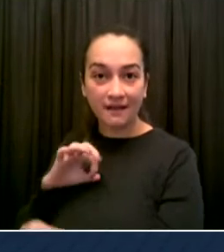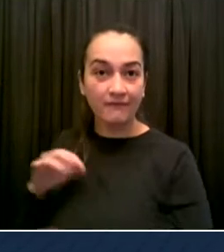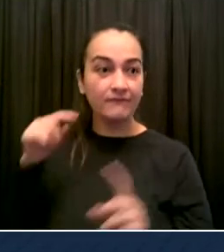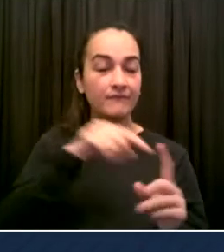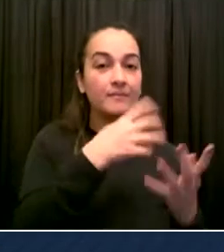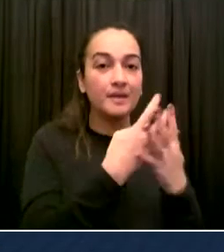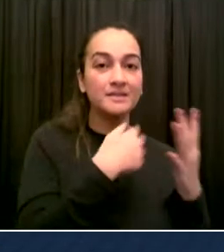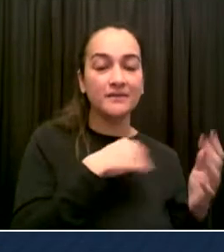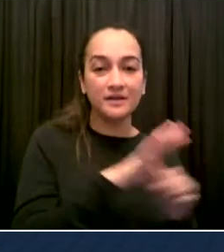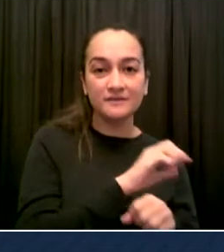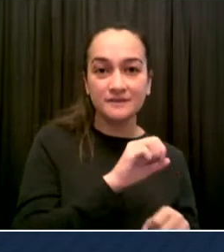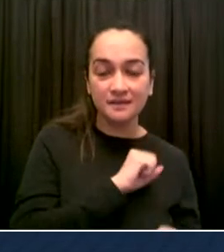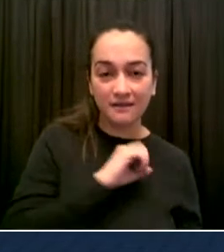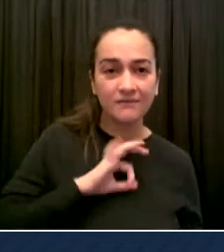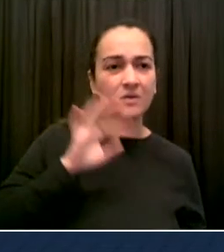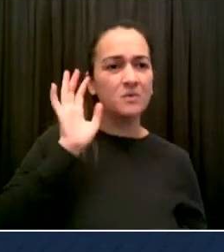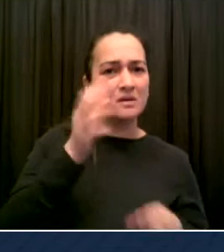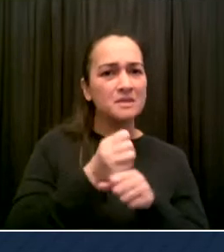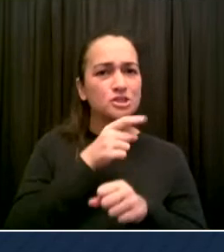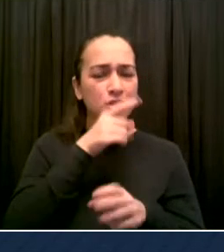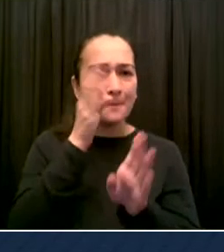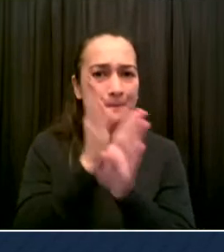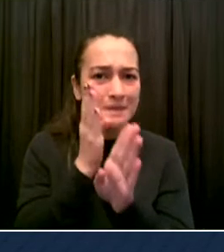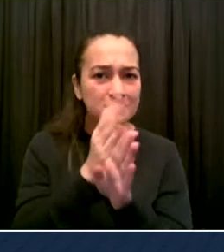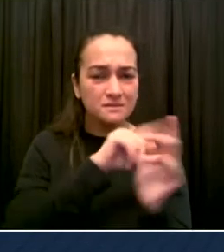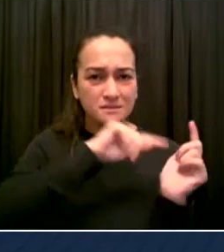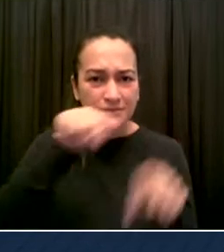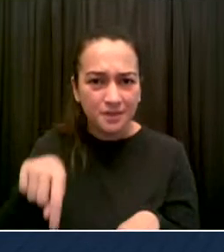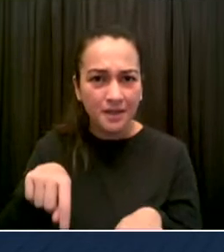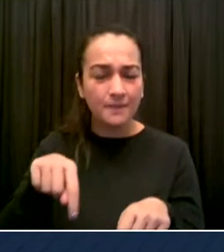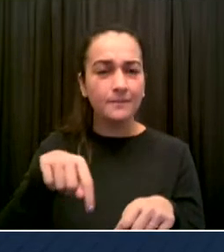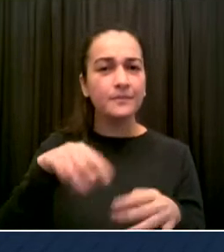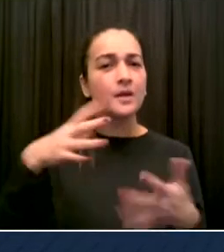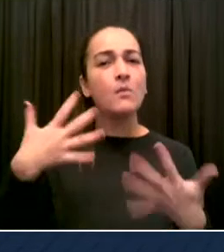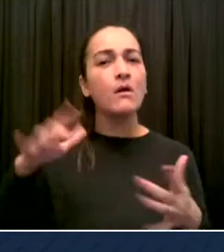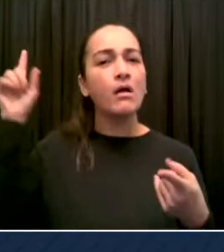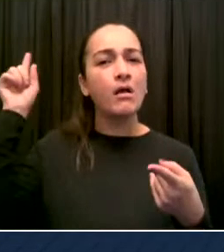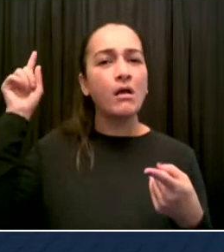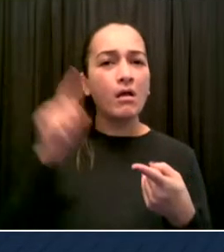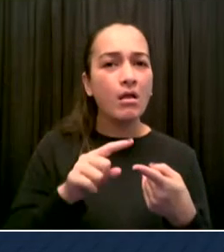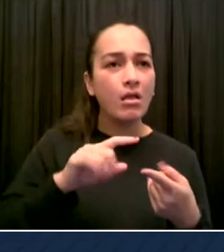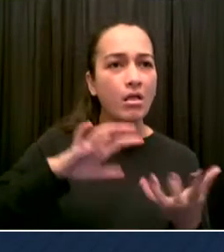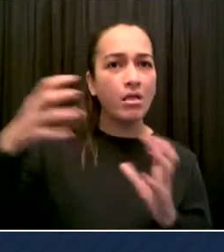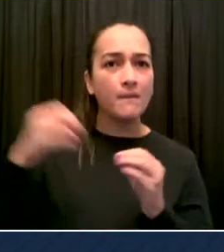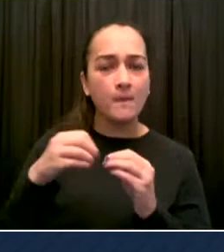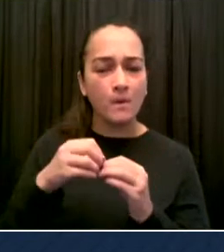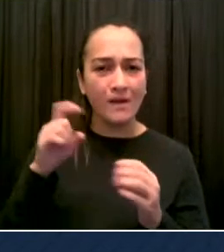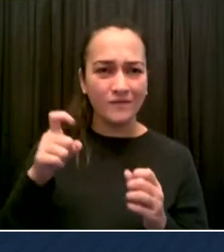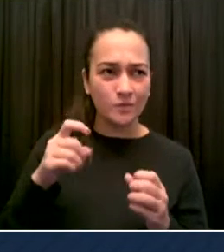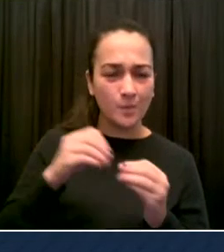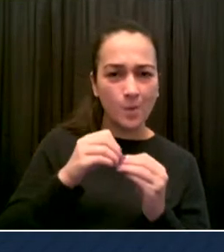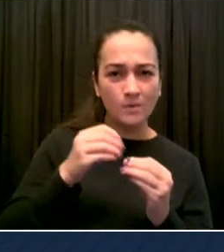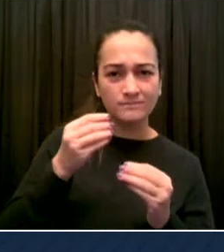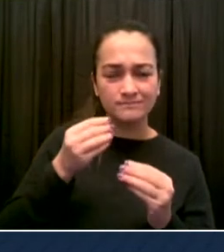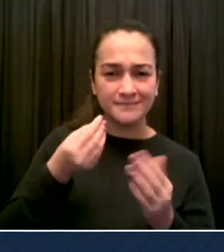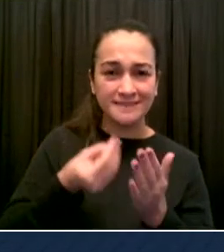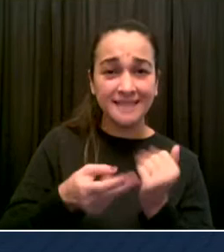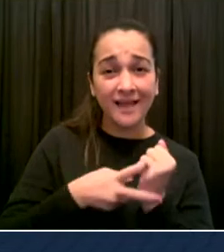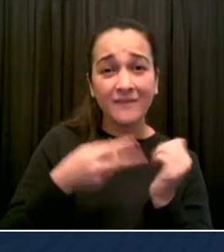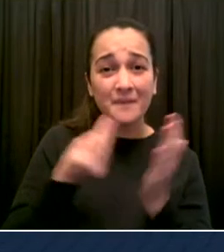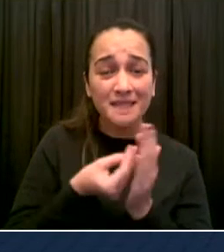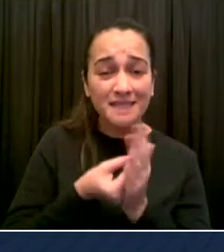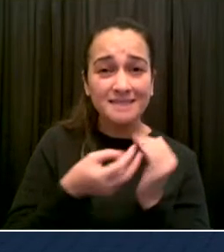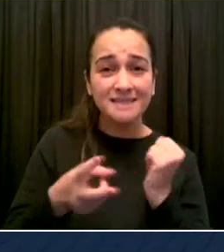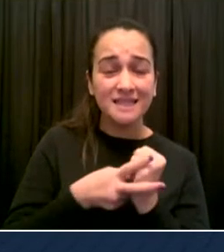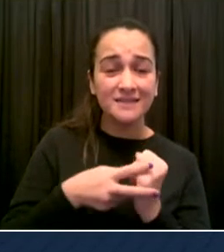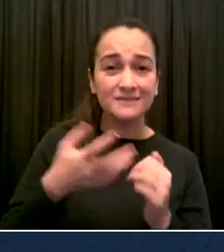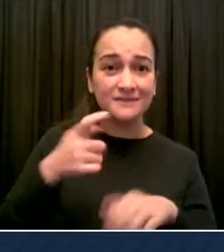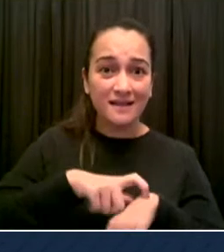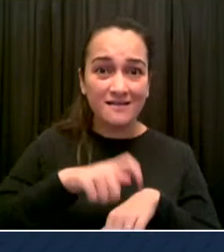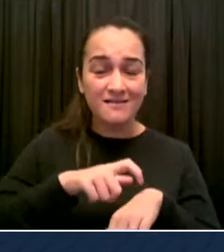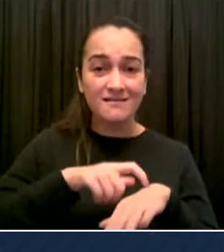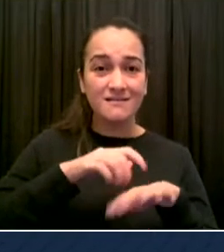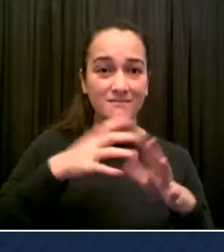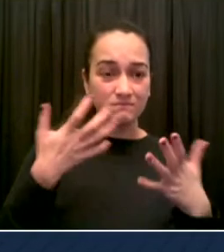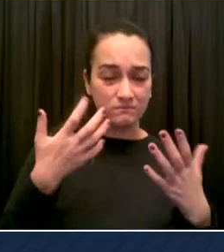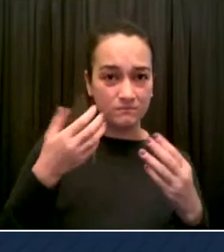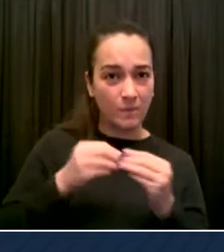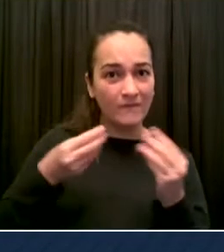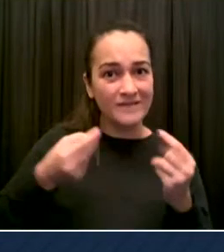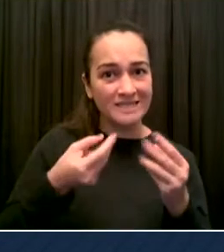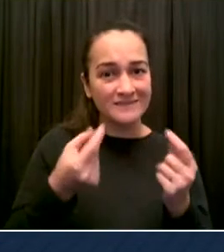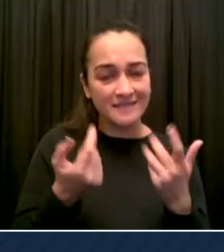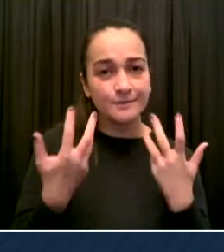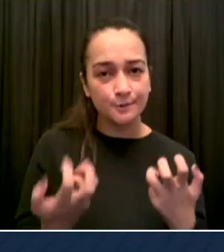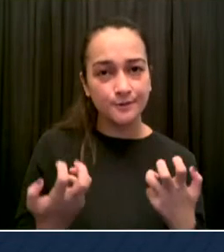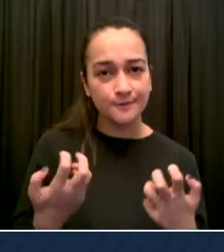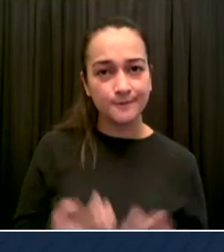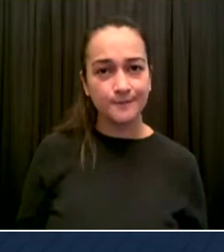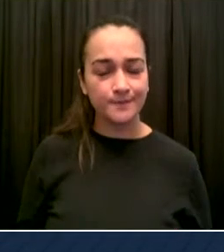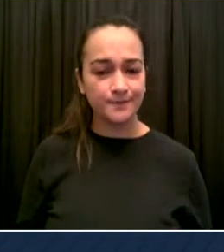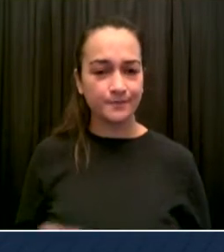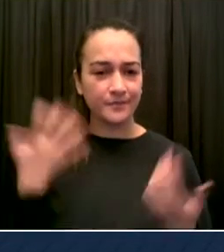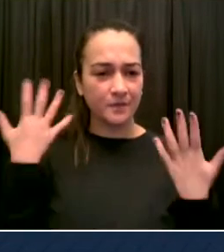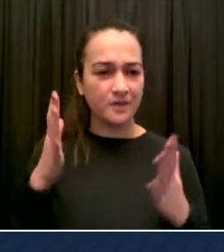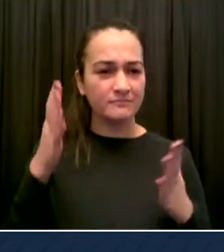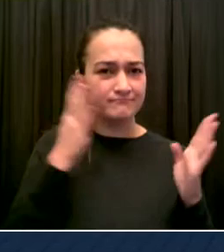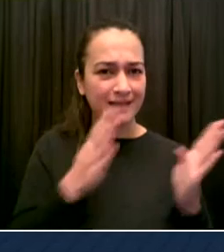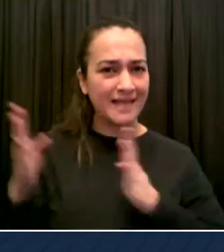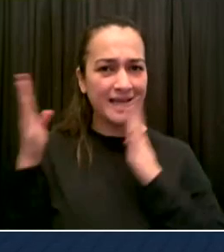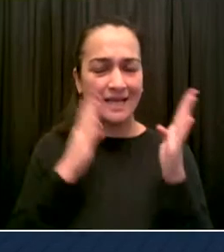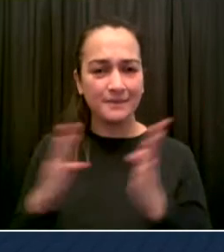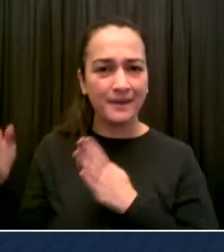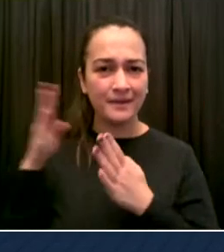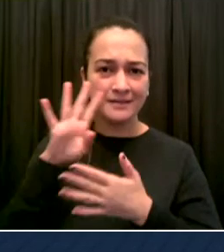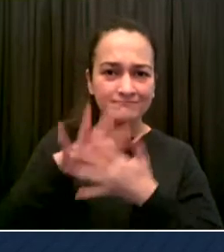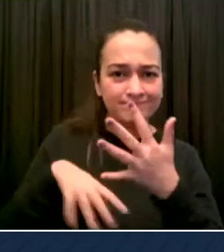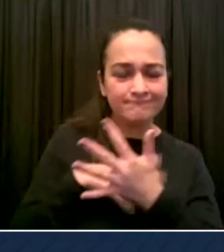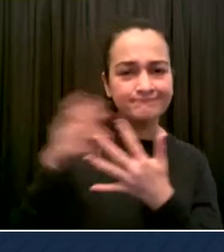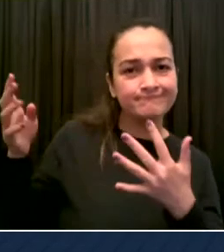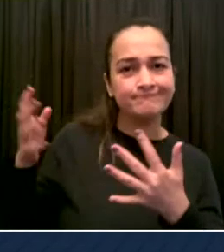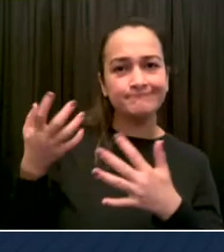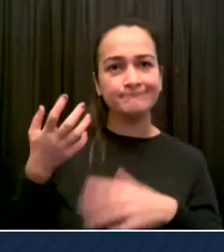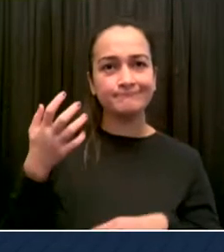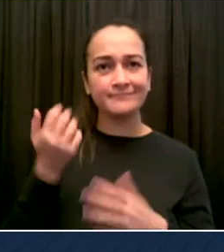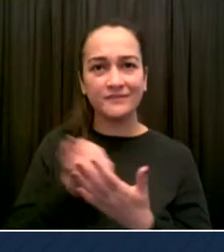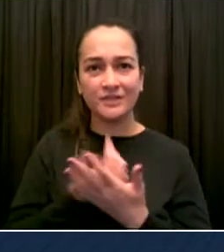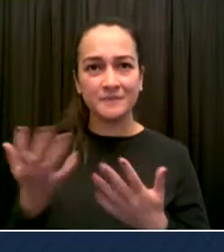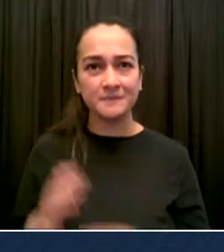CLOSED TO ADD CAPACITY AND